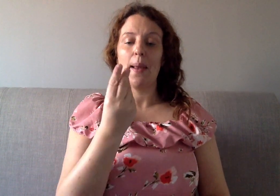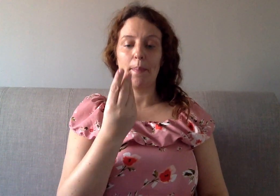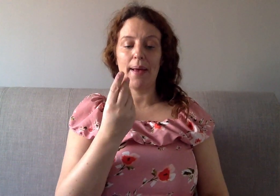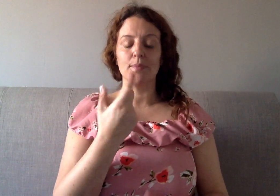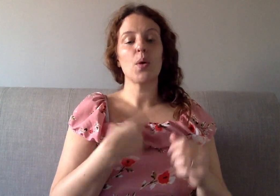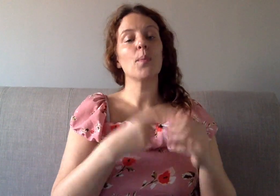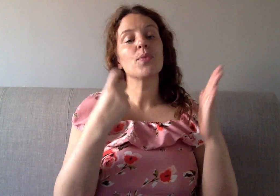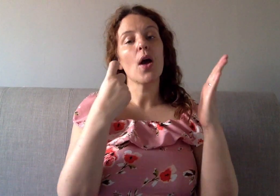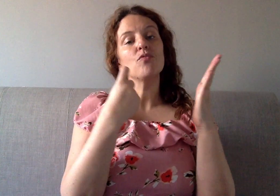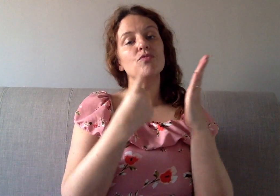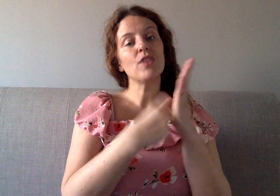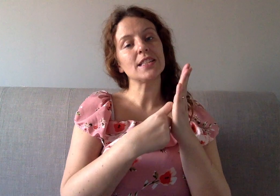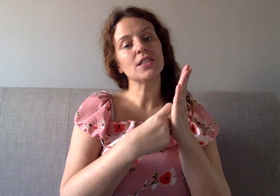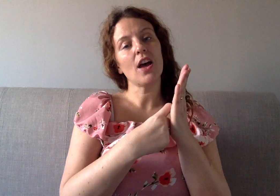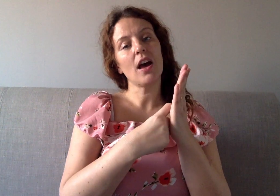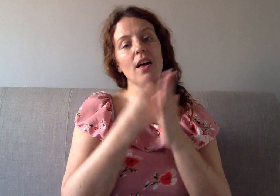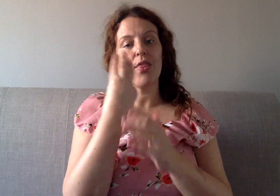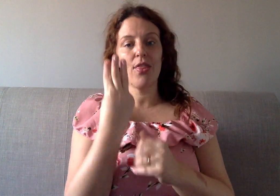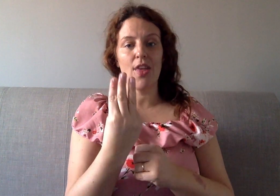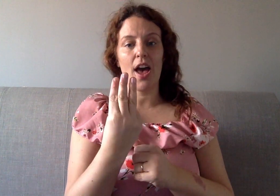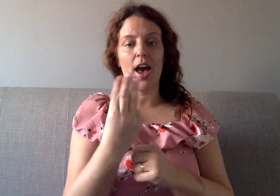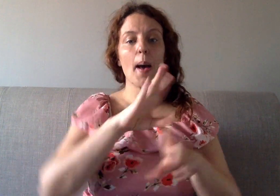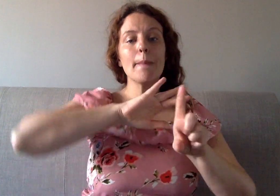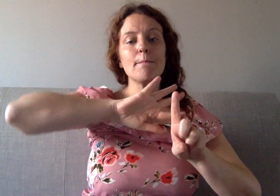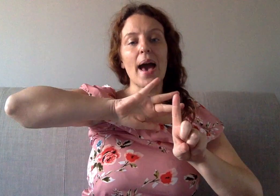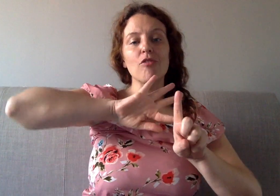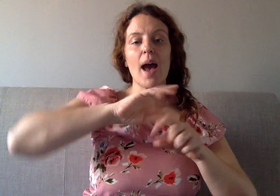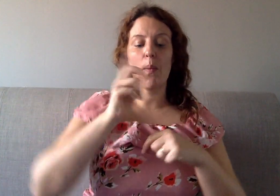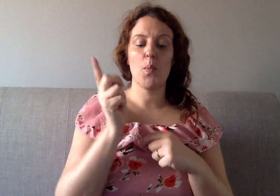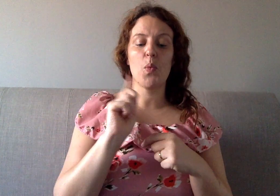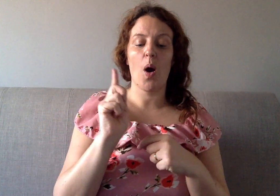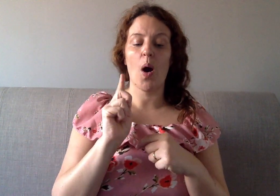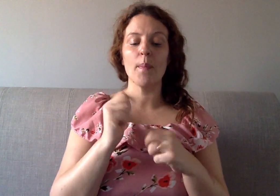A bit of Richard 3rd background.